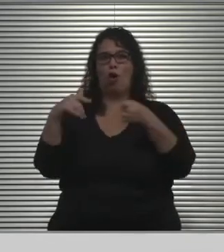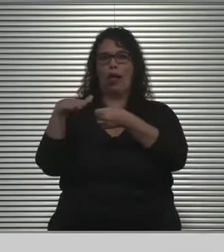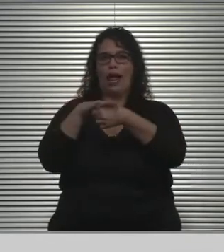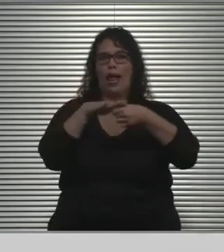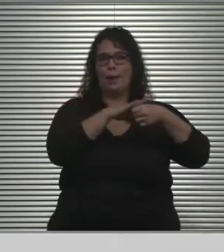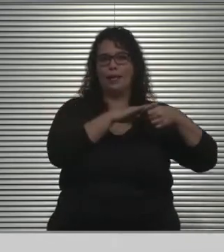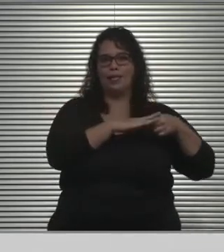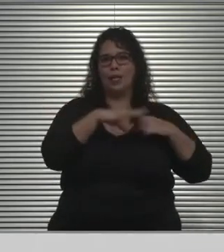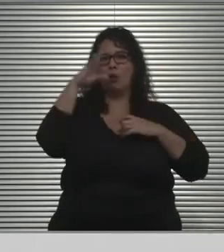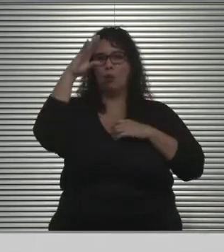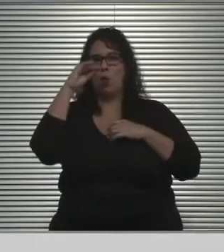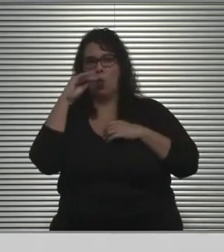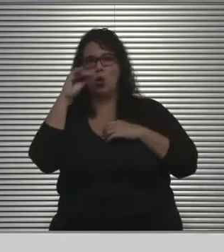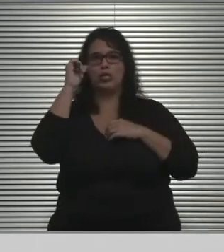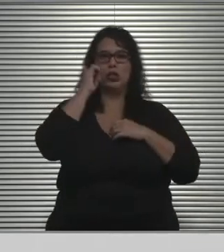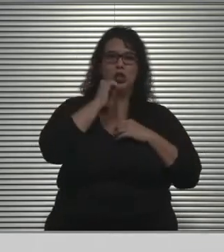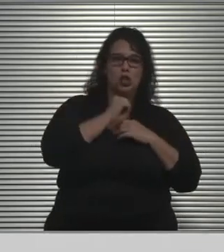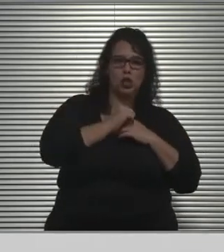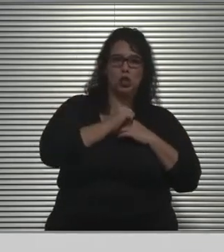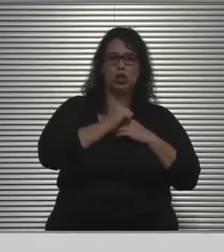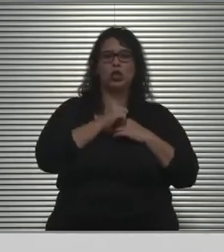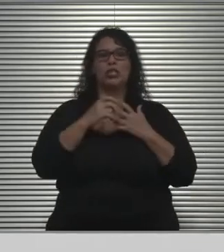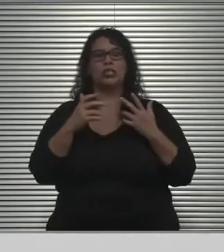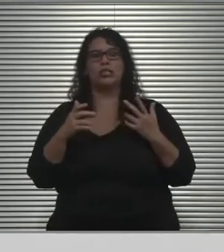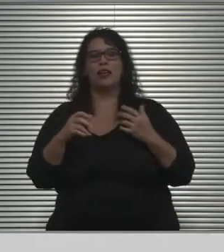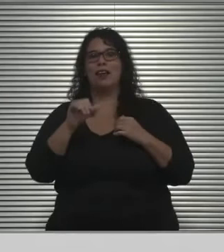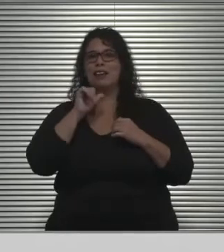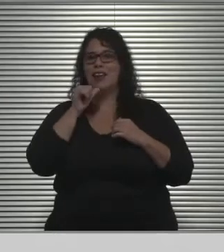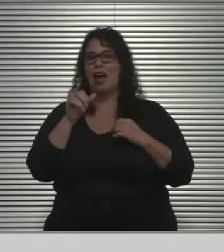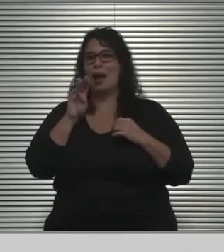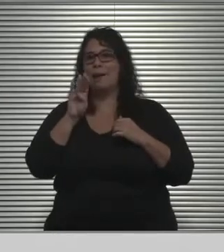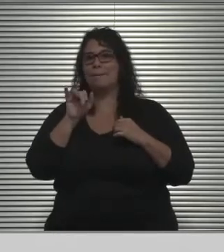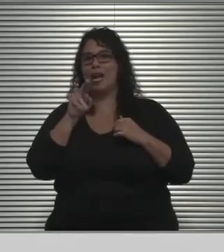both boys, girls, non-binary students, students that identify